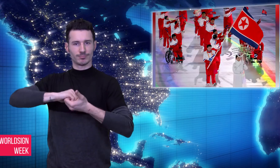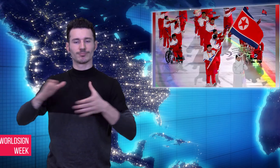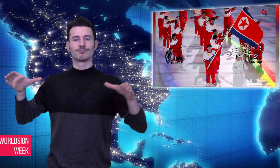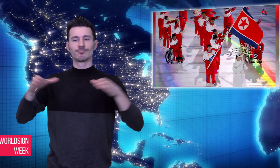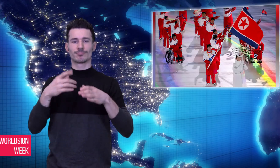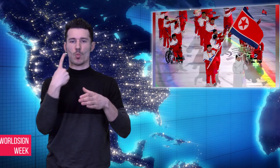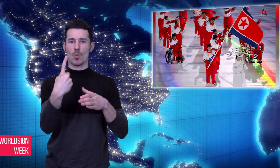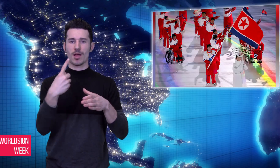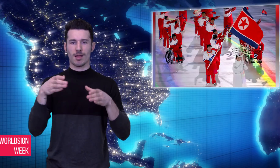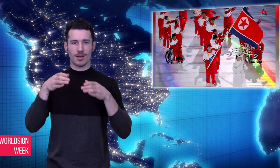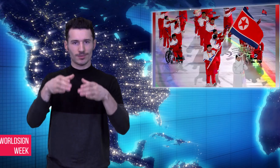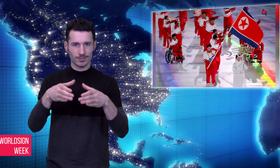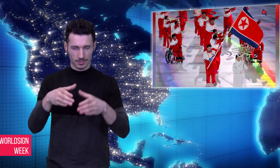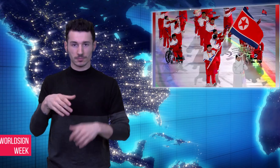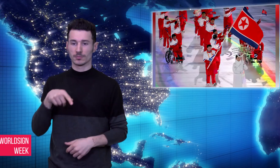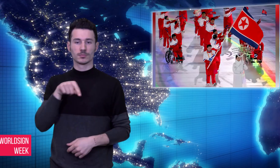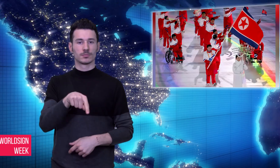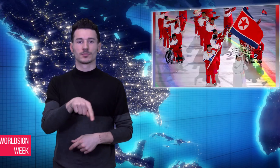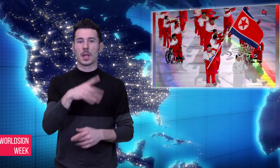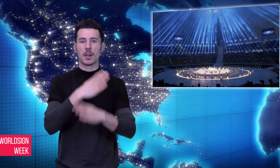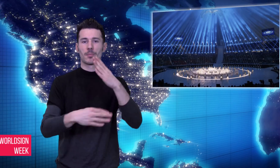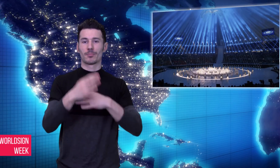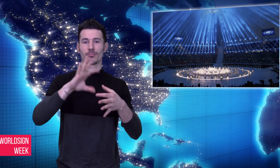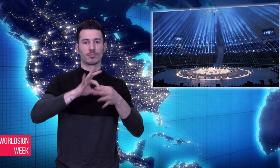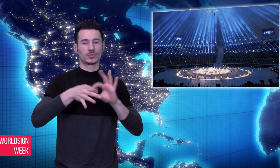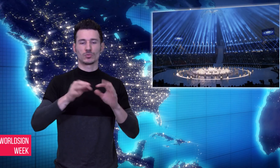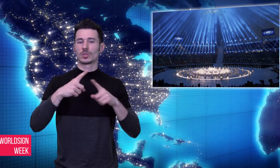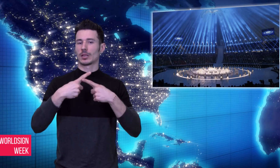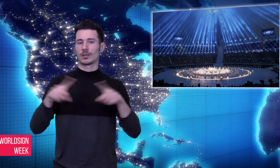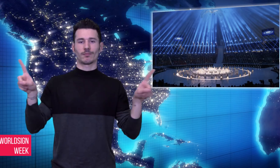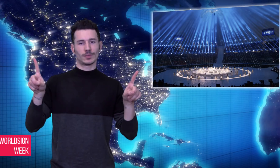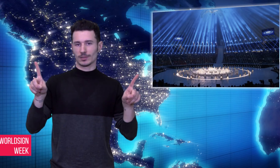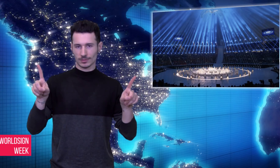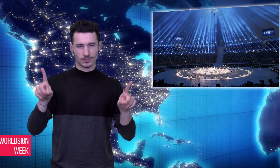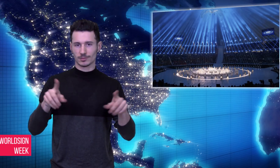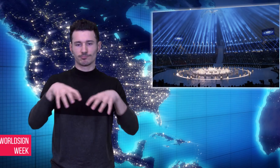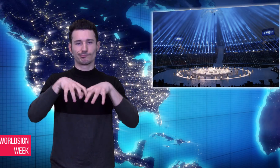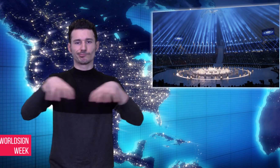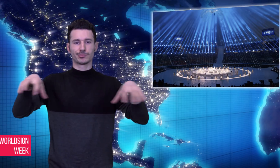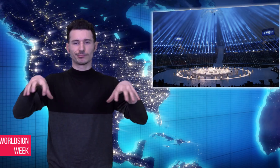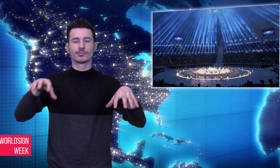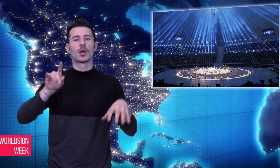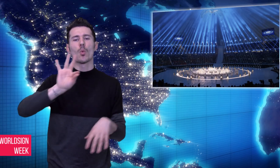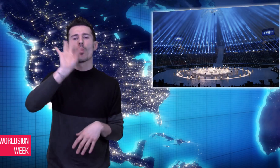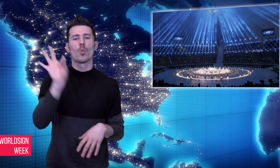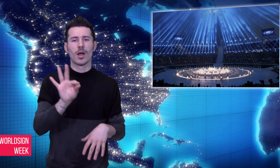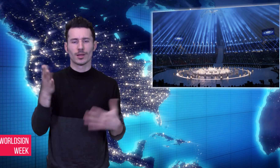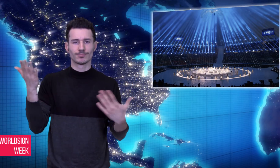mascot for the Paralympics this year is an